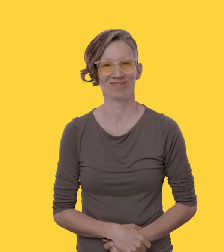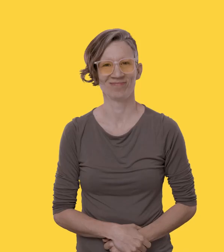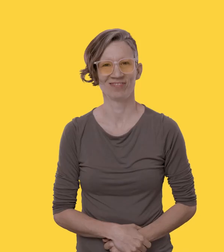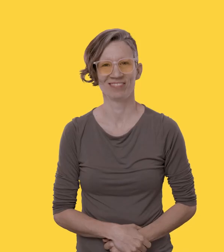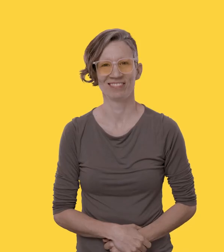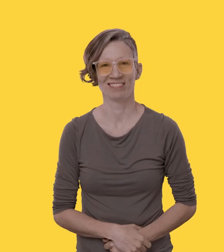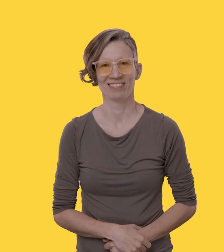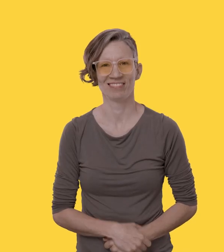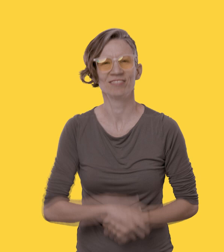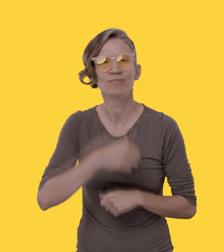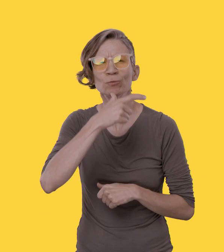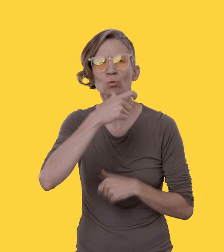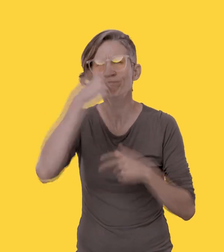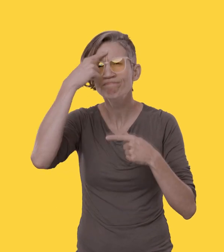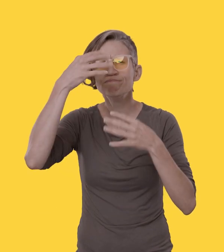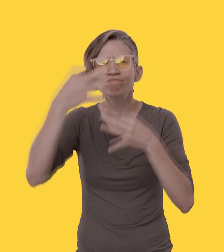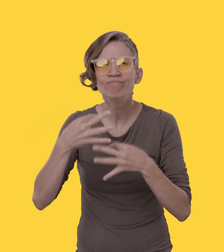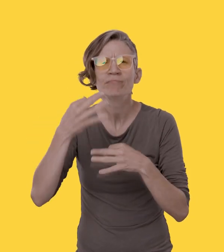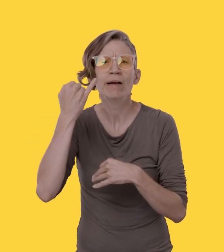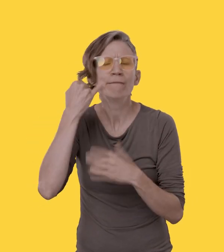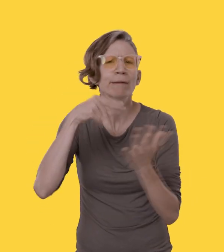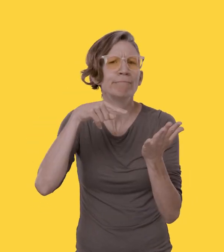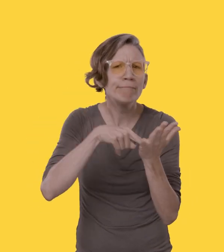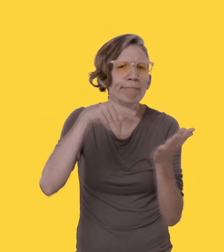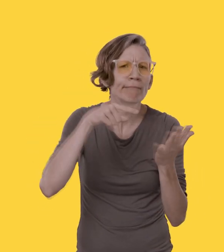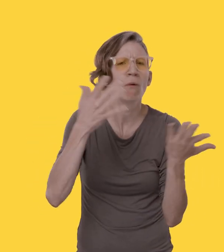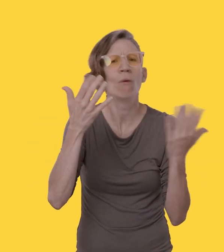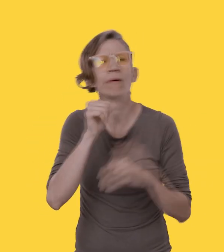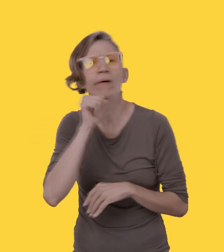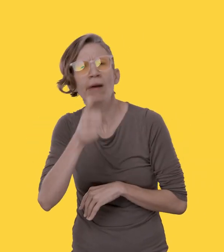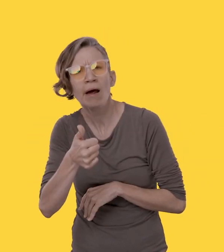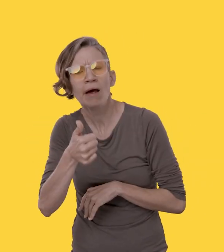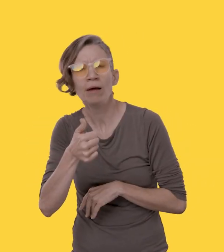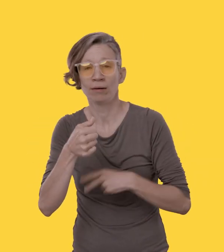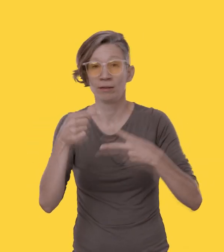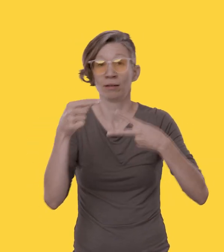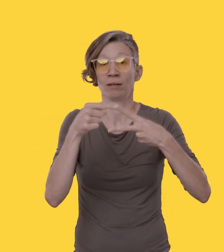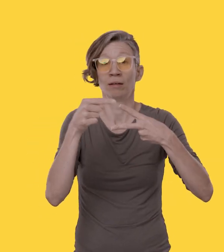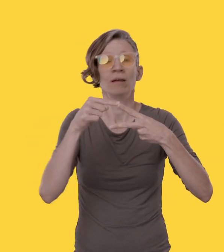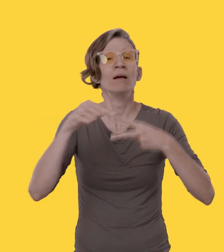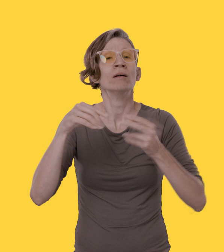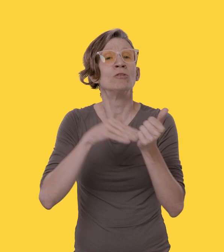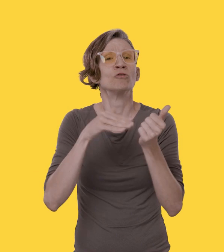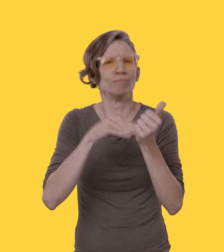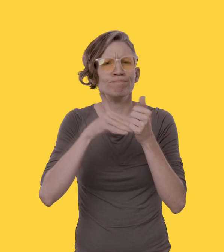The individual who decides whether it's a billable message or not is going to be the provider, and really based on a couple of simple criteria.